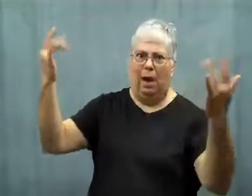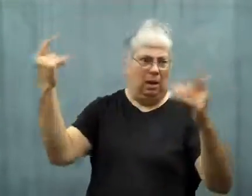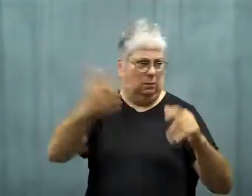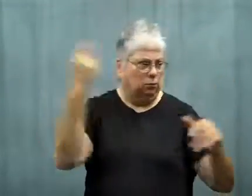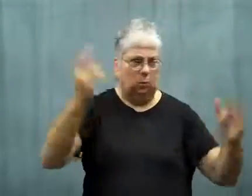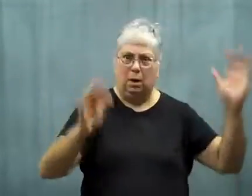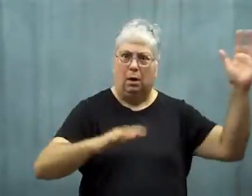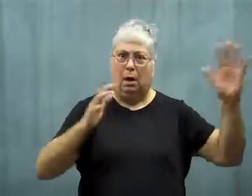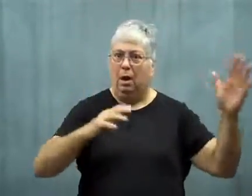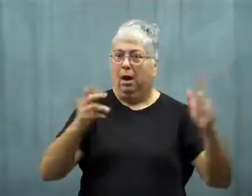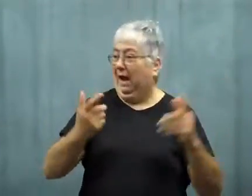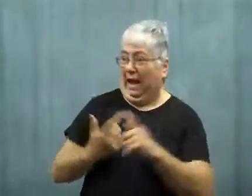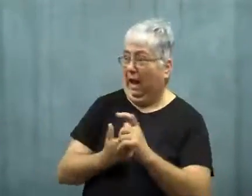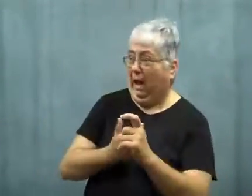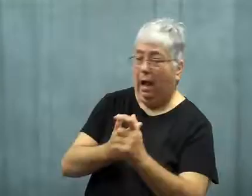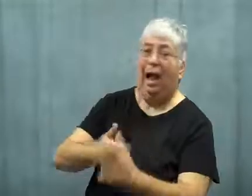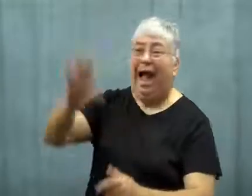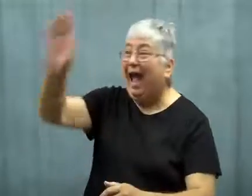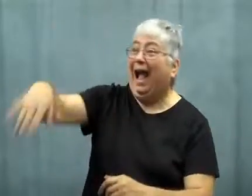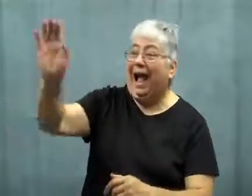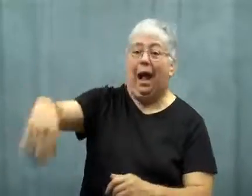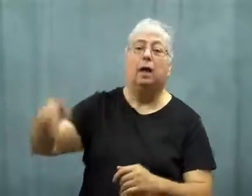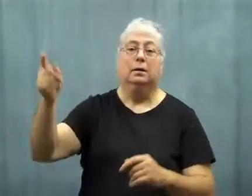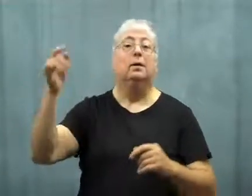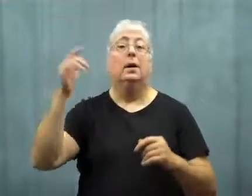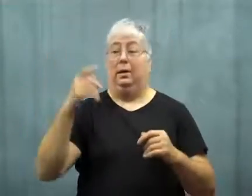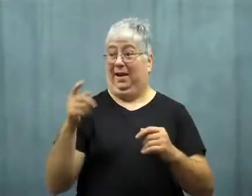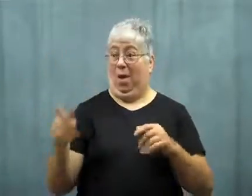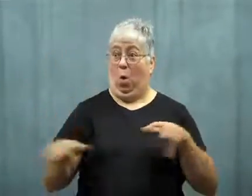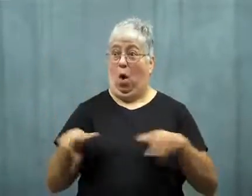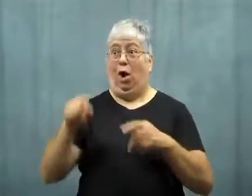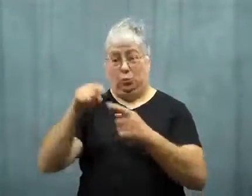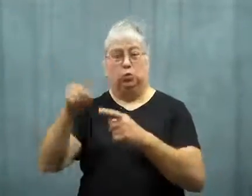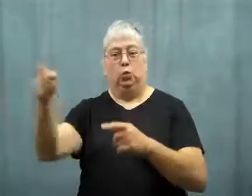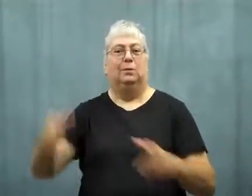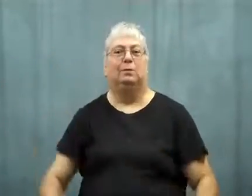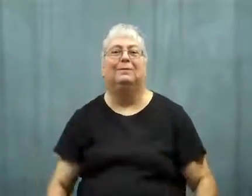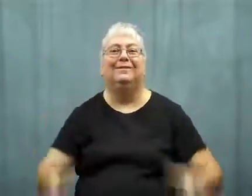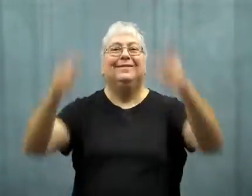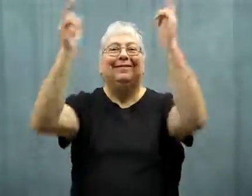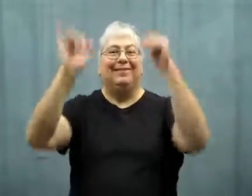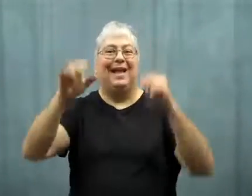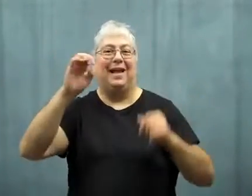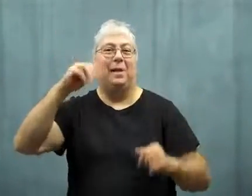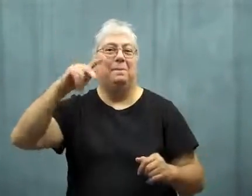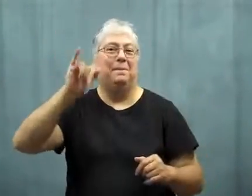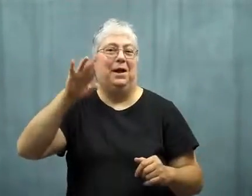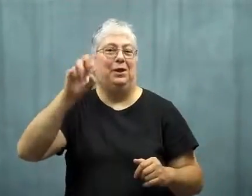They were stunned and didn't know why the shooting occurred.